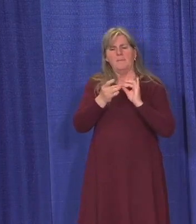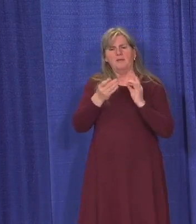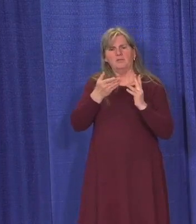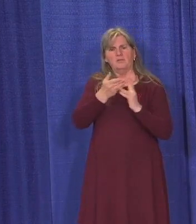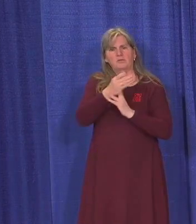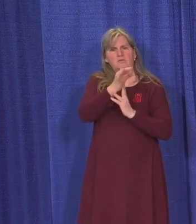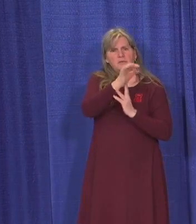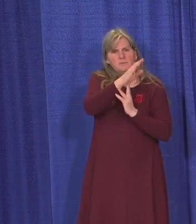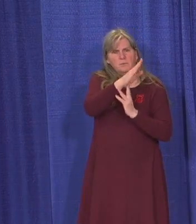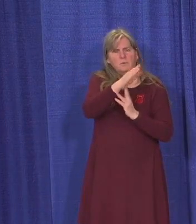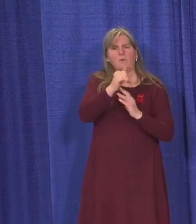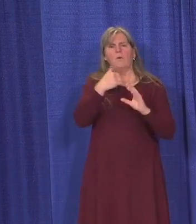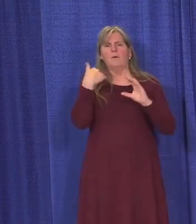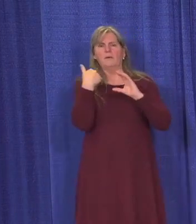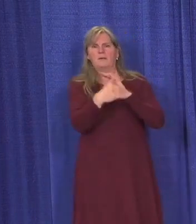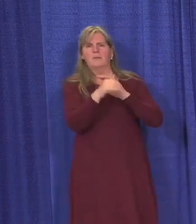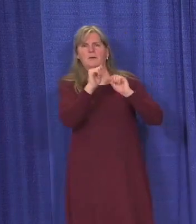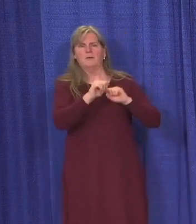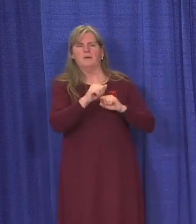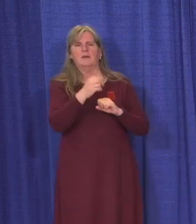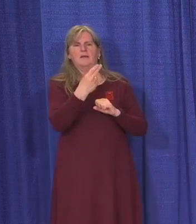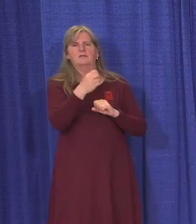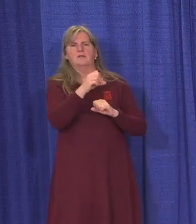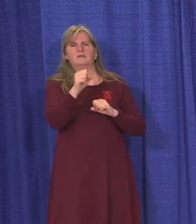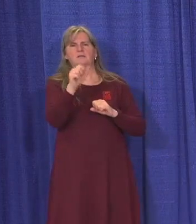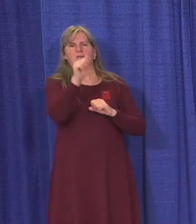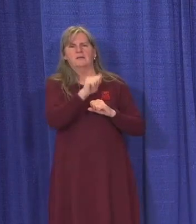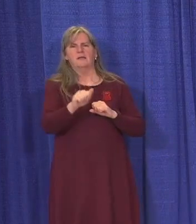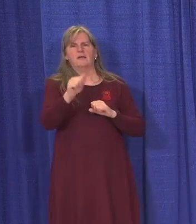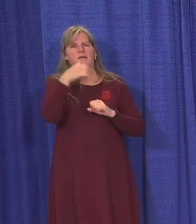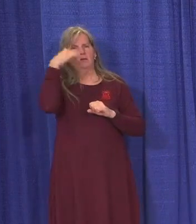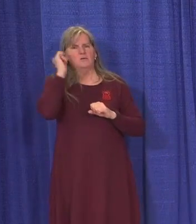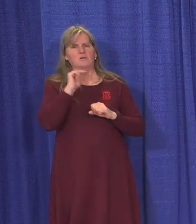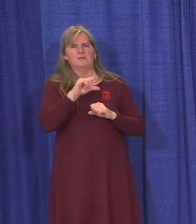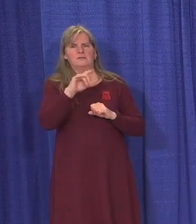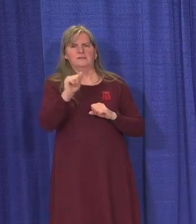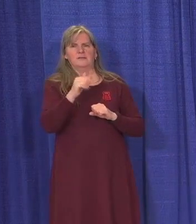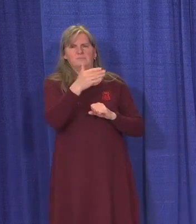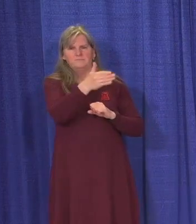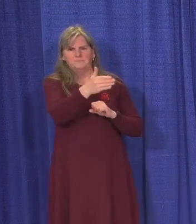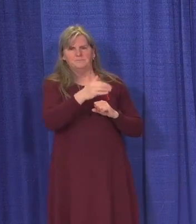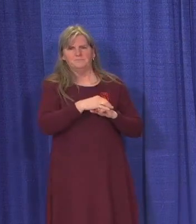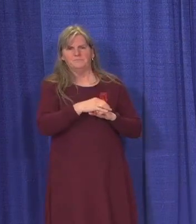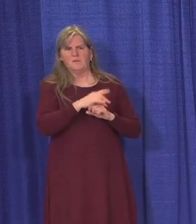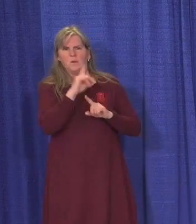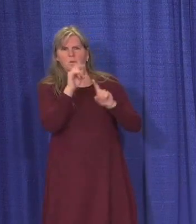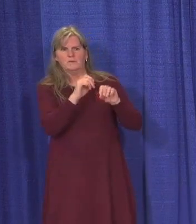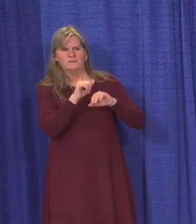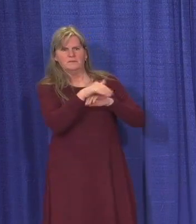favourite Yukoners Gertie pandered will be monitoring the conversation.